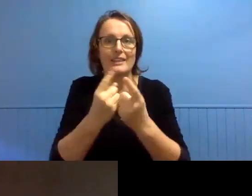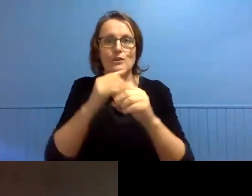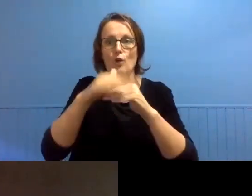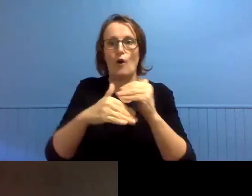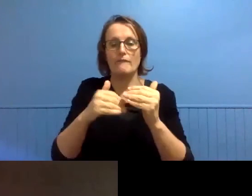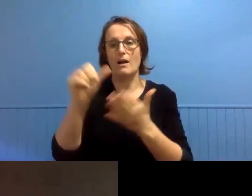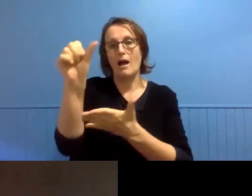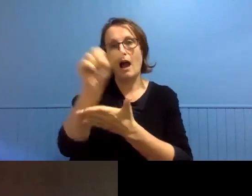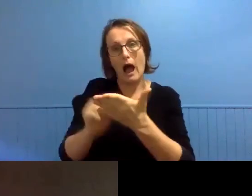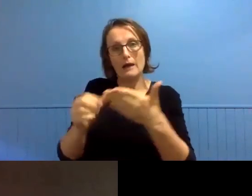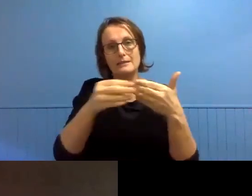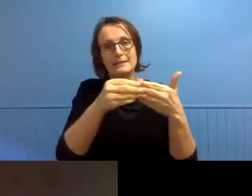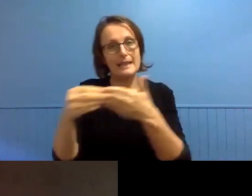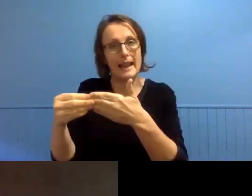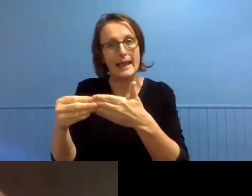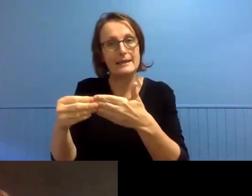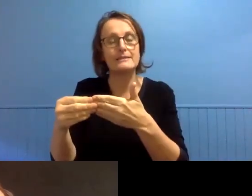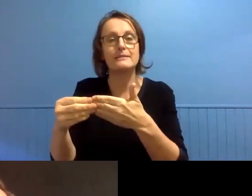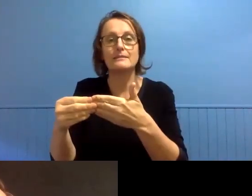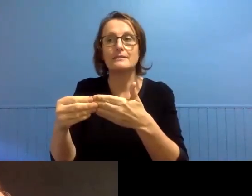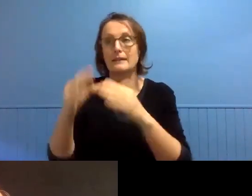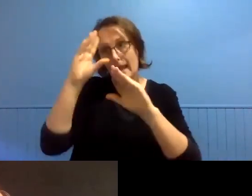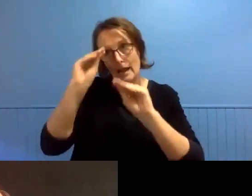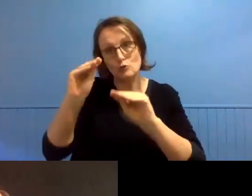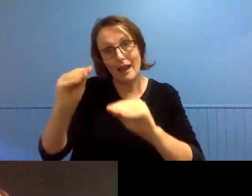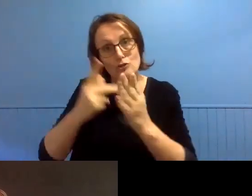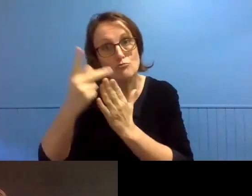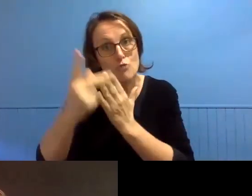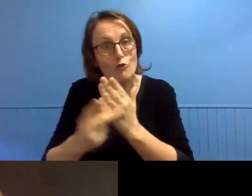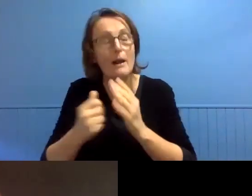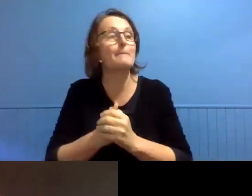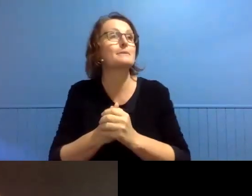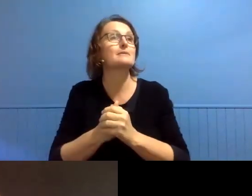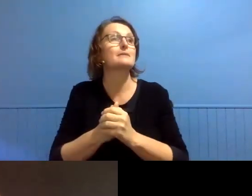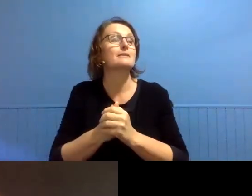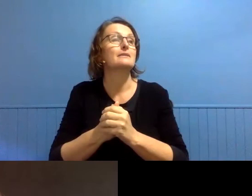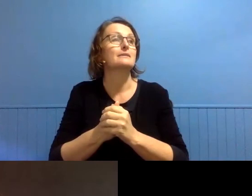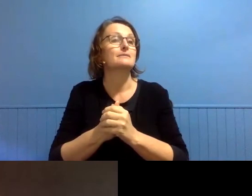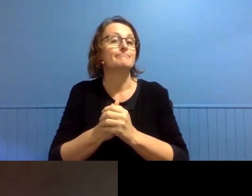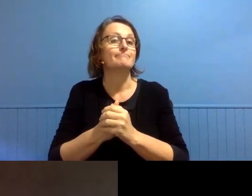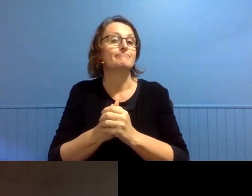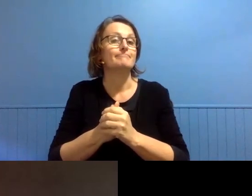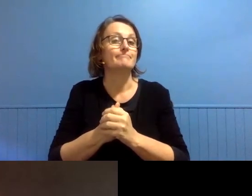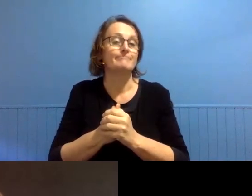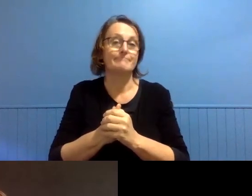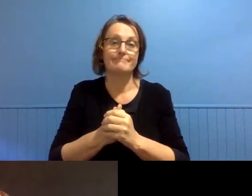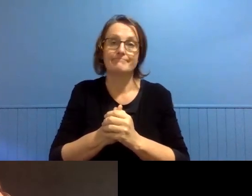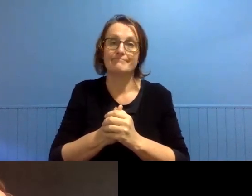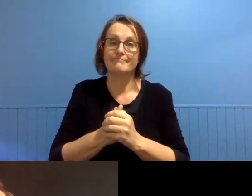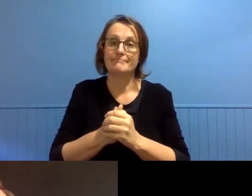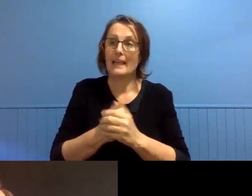led education programs, to articulating your value and impact